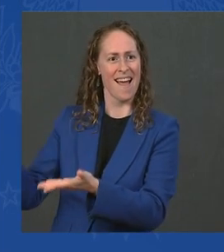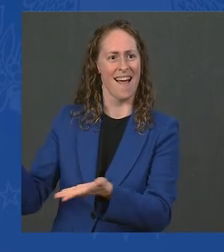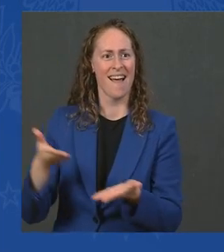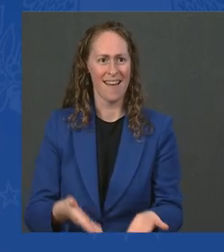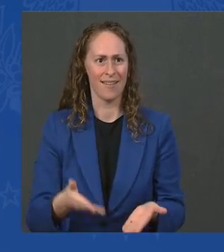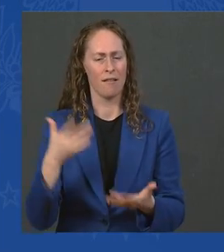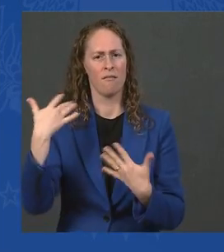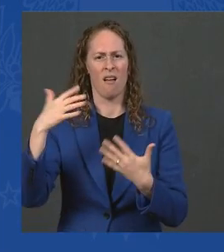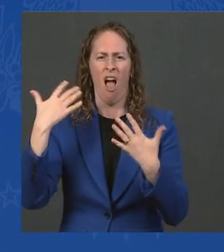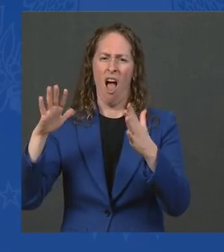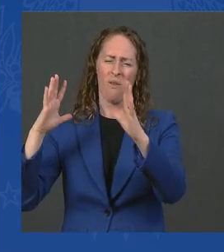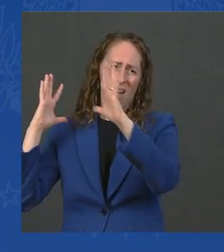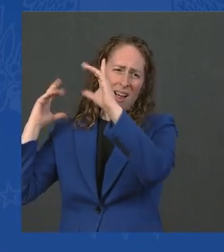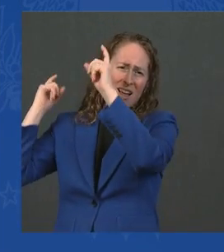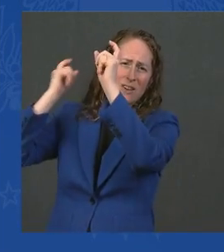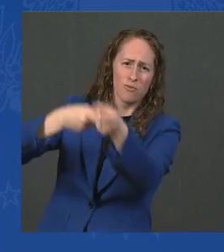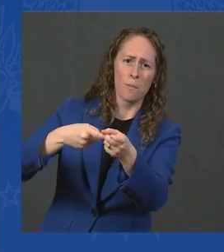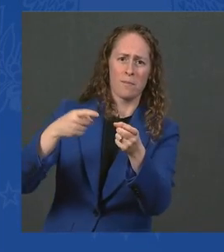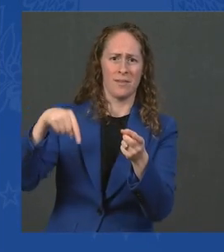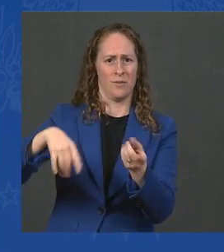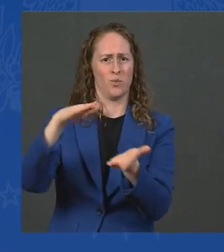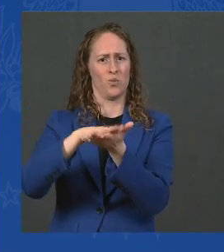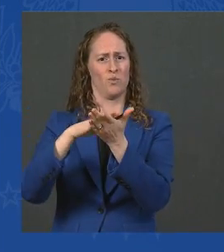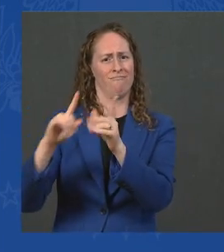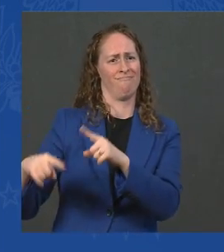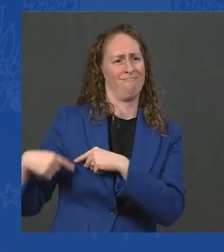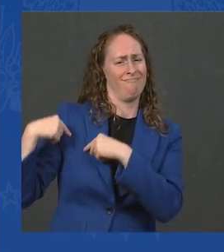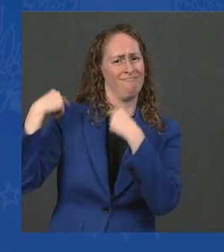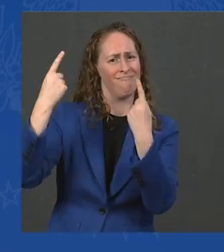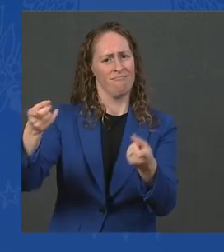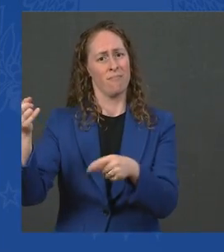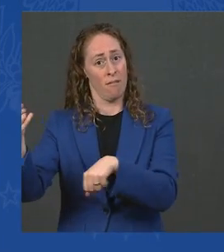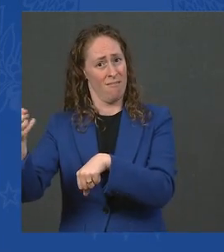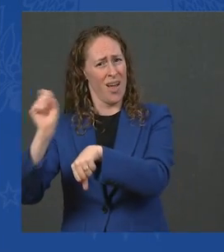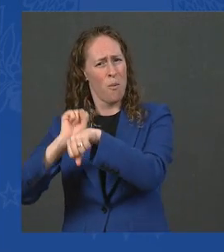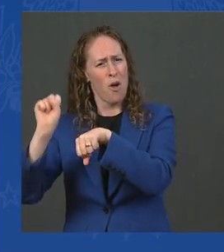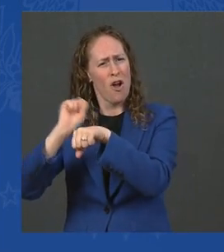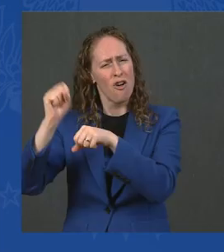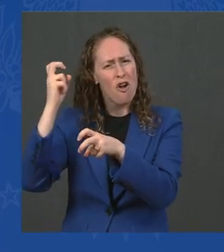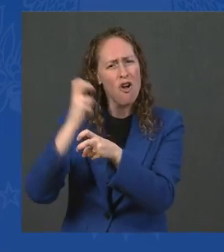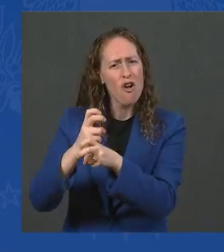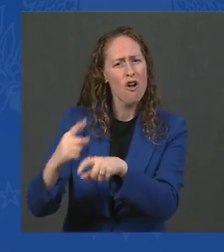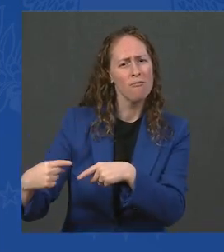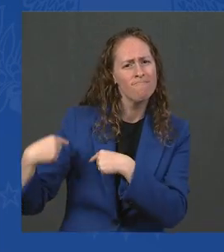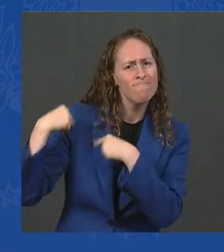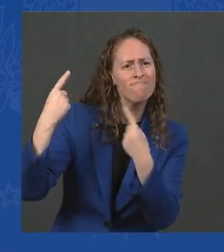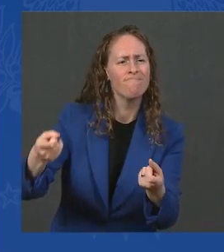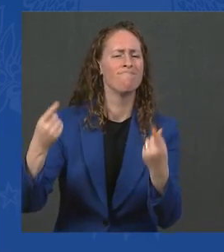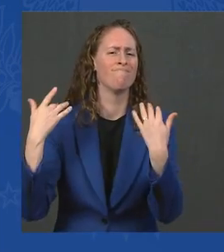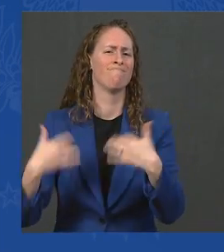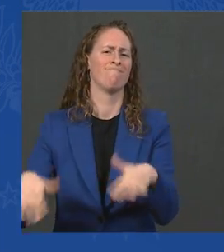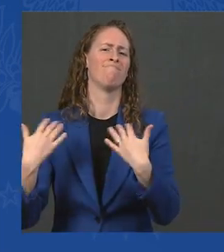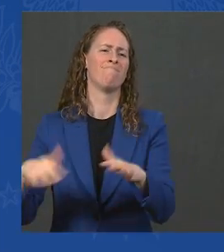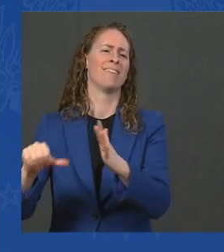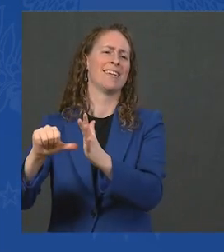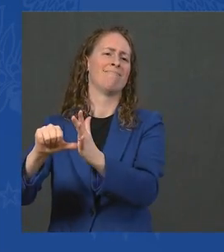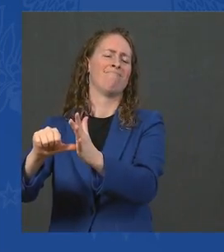He's a hardworking student and the editor of the student led newspaper, the Brooklyn Buzz.